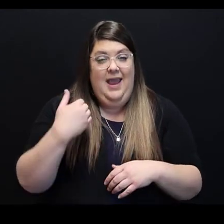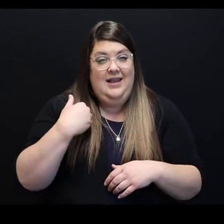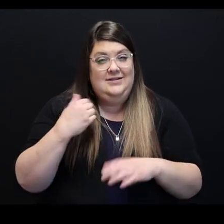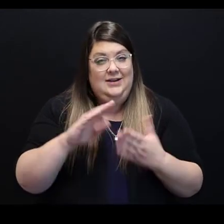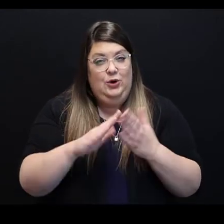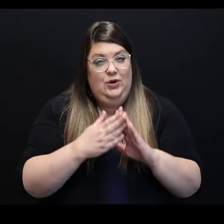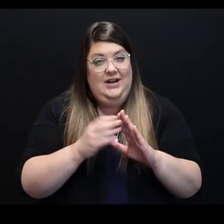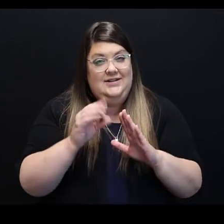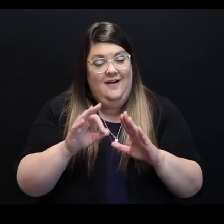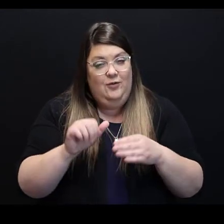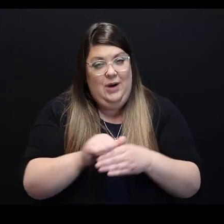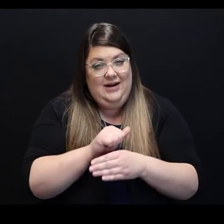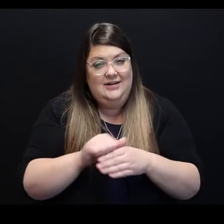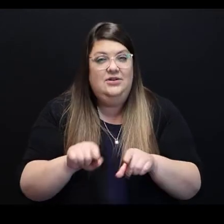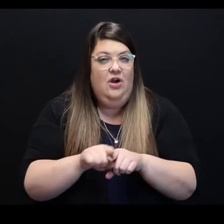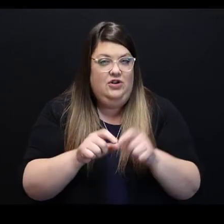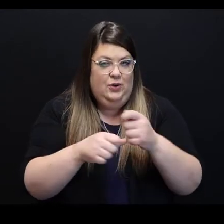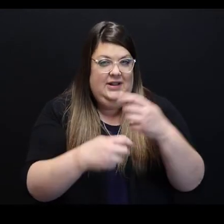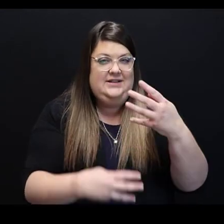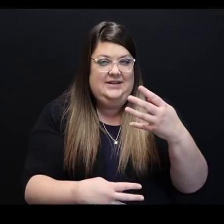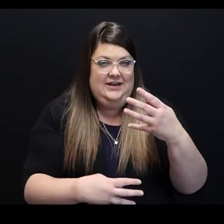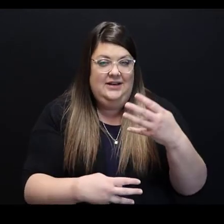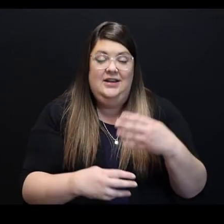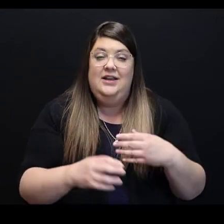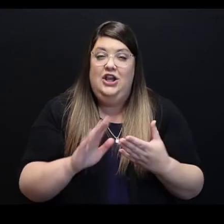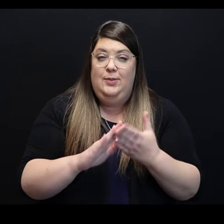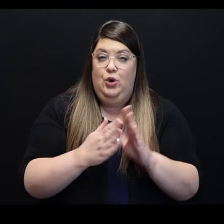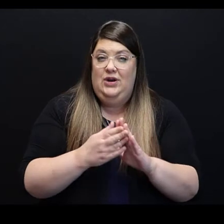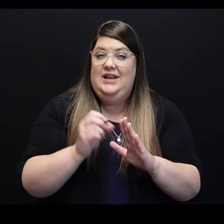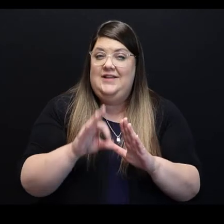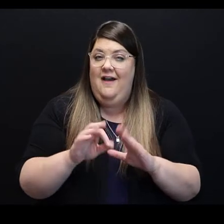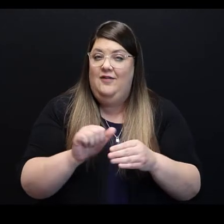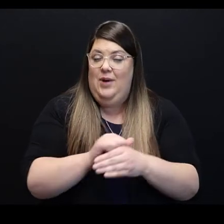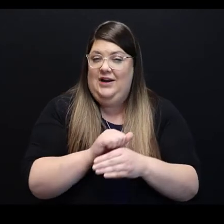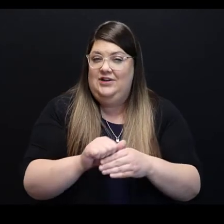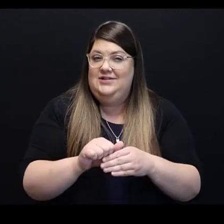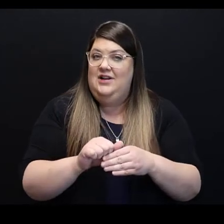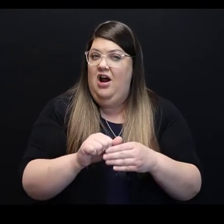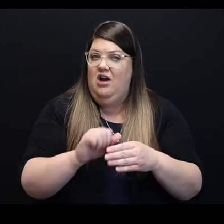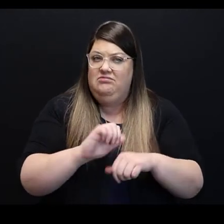are also listed. Communities of practice are designed to connect you with others in the